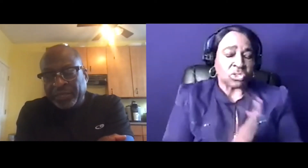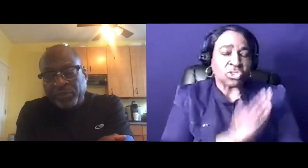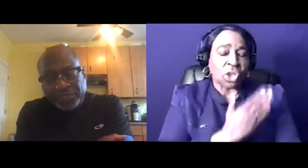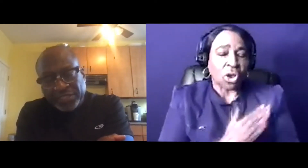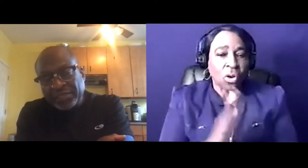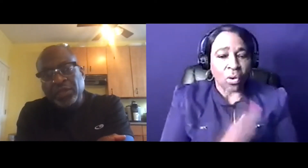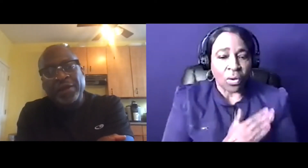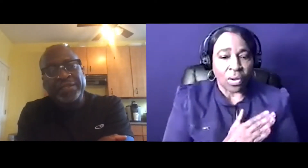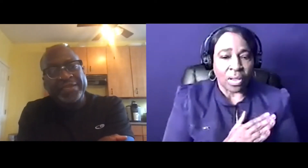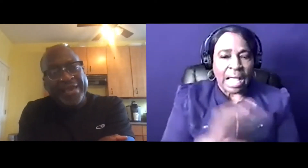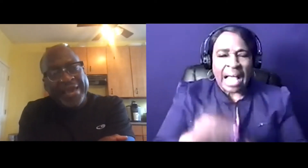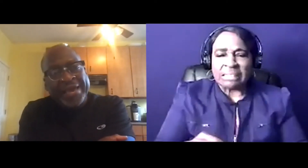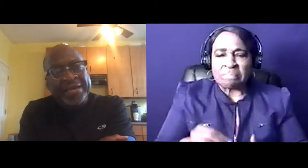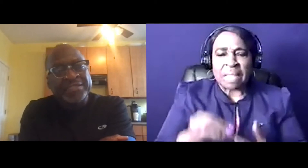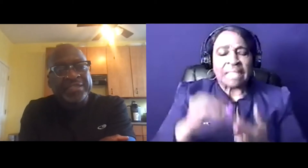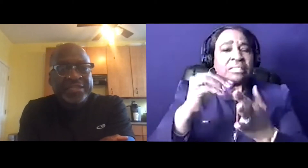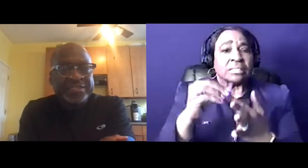particularly as it is in 1919